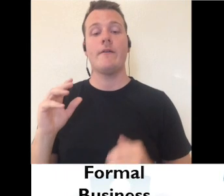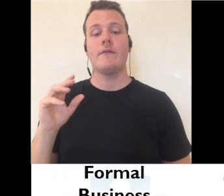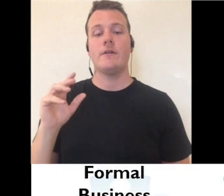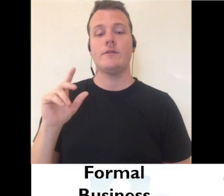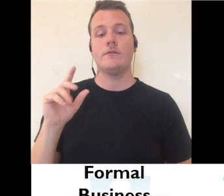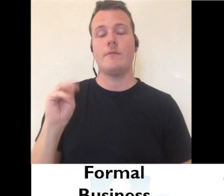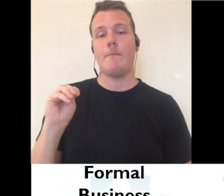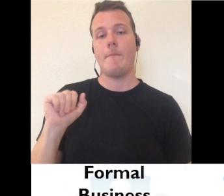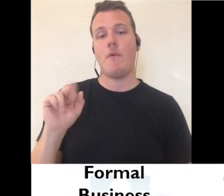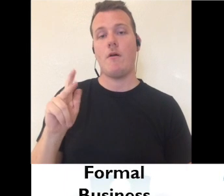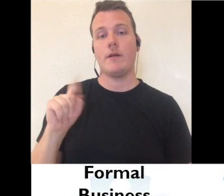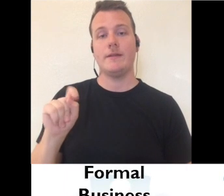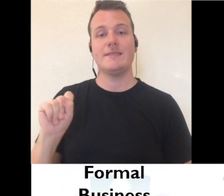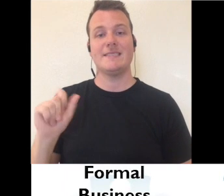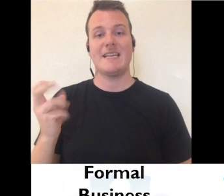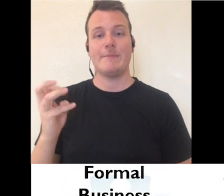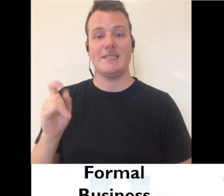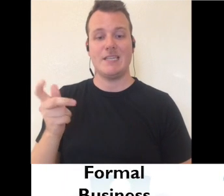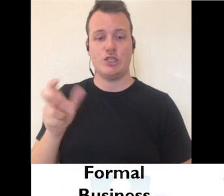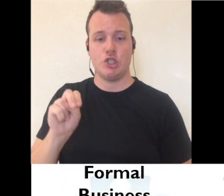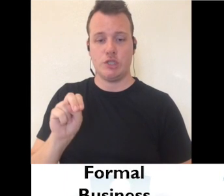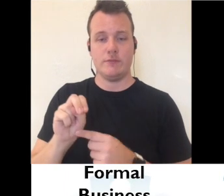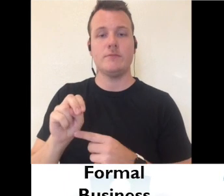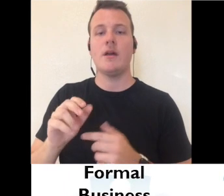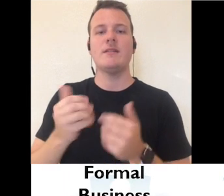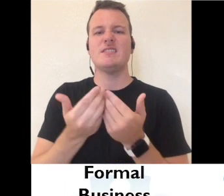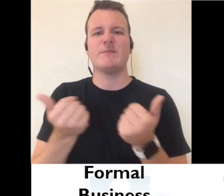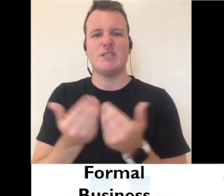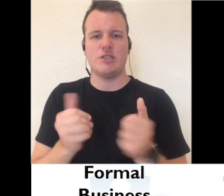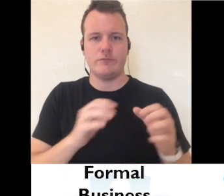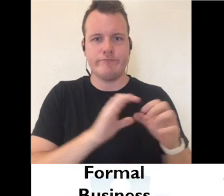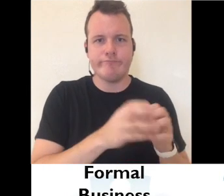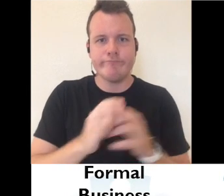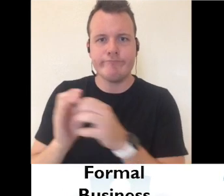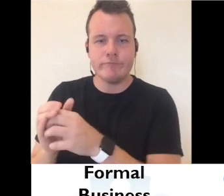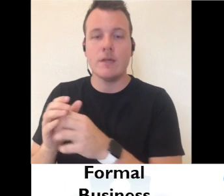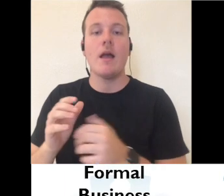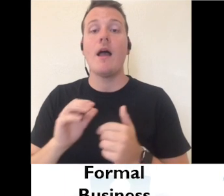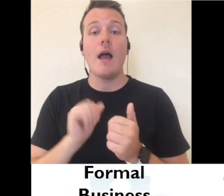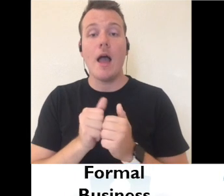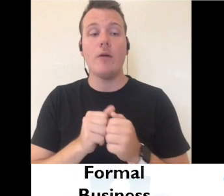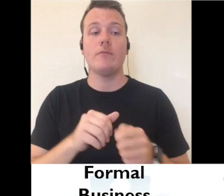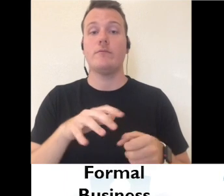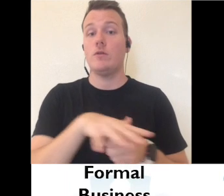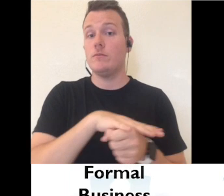market by geographics, by where the people are located. You can do